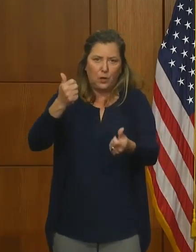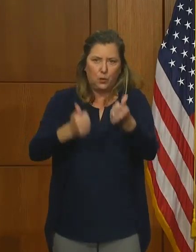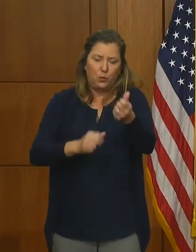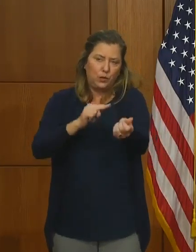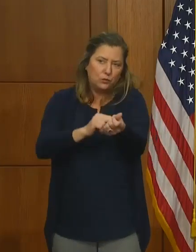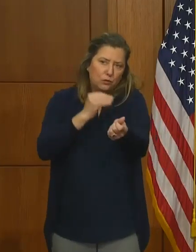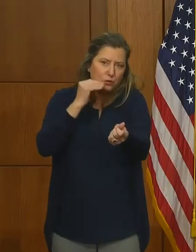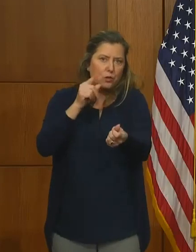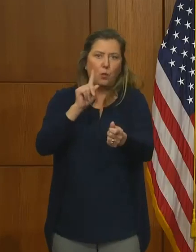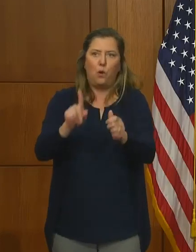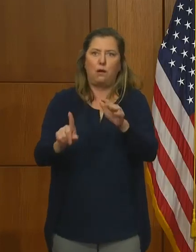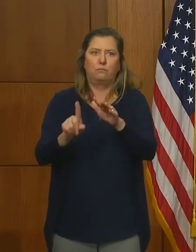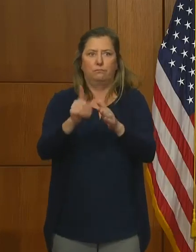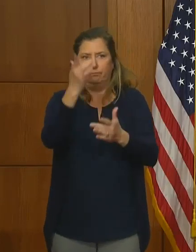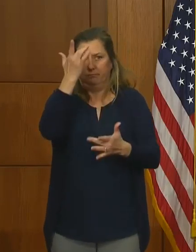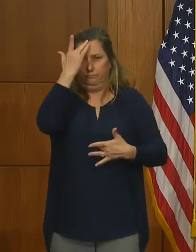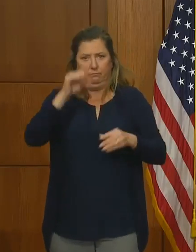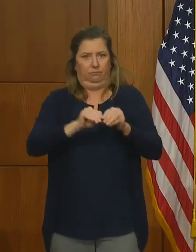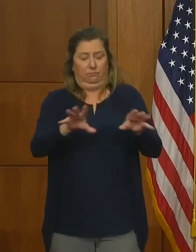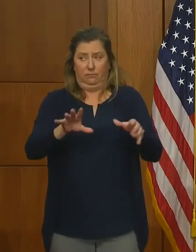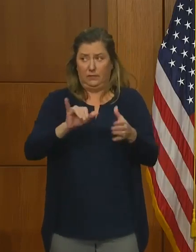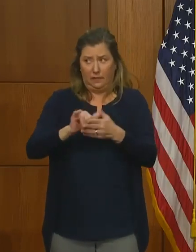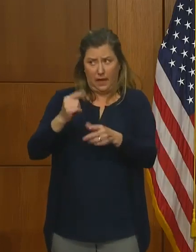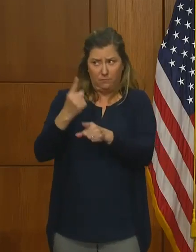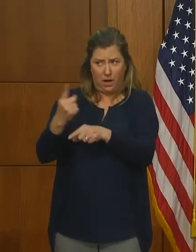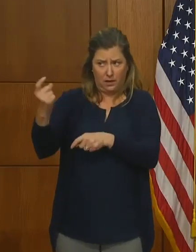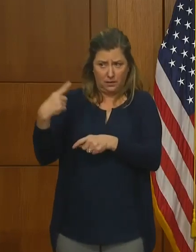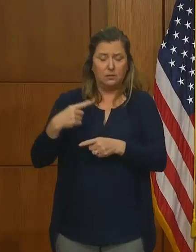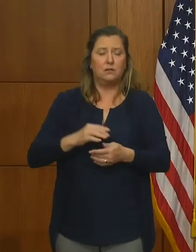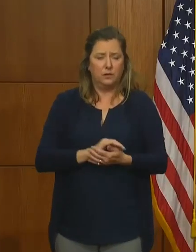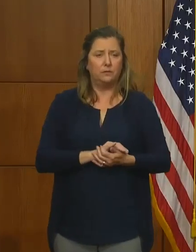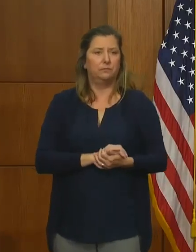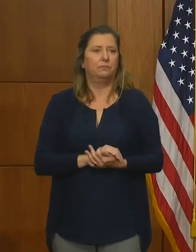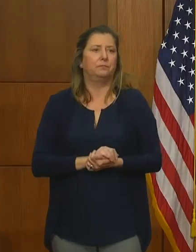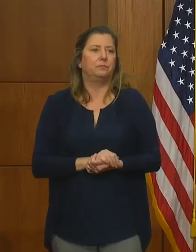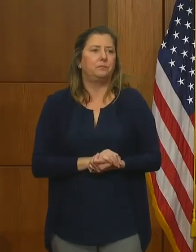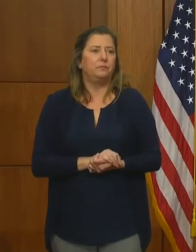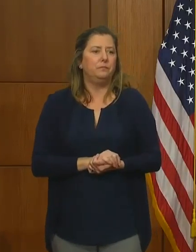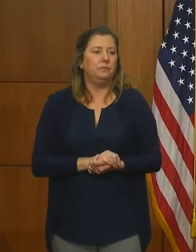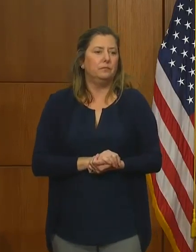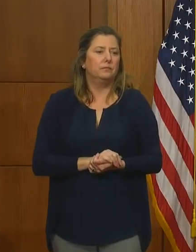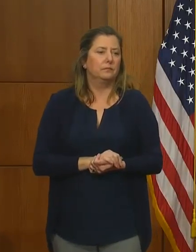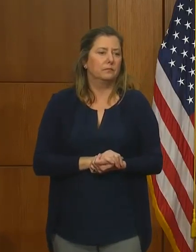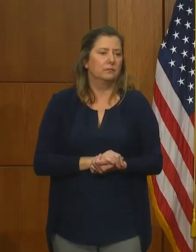THE SPECIFIC LONG TERM CARE FACILITIES TO HAVE BREAKS THAT